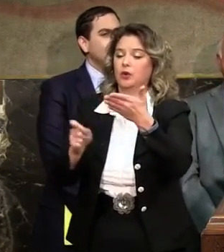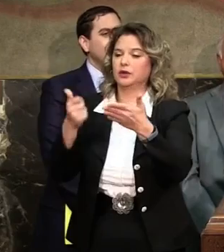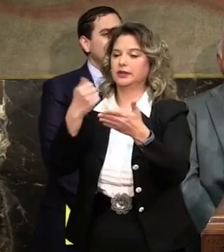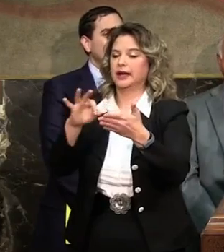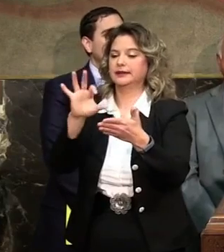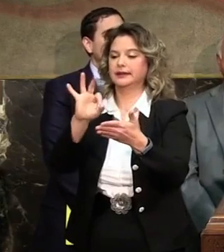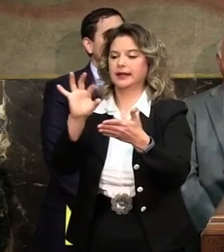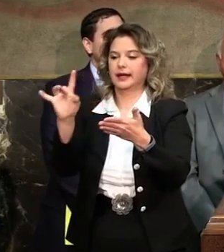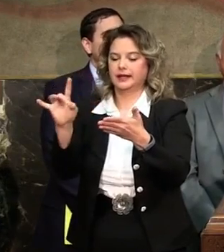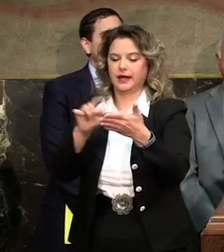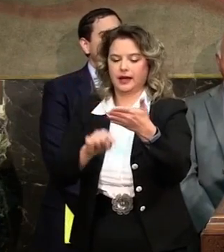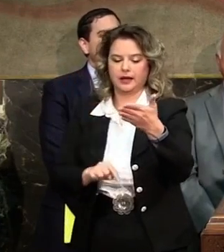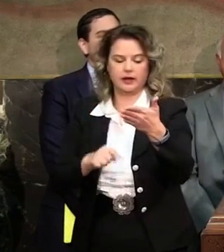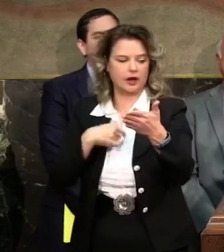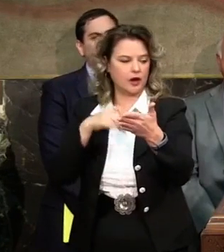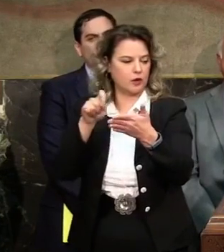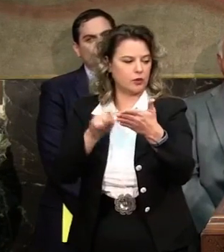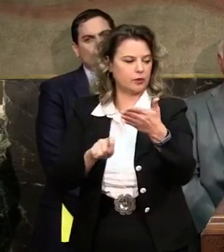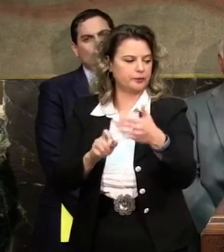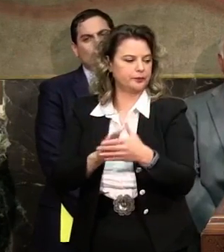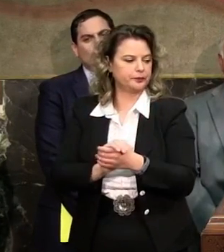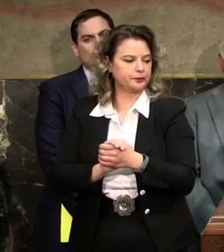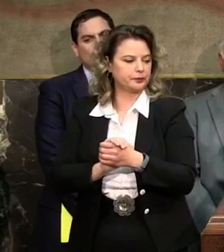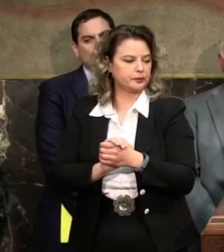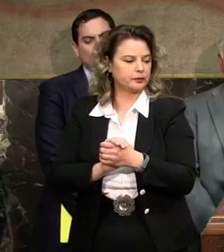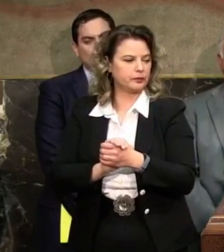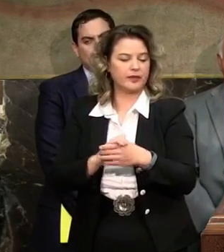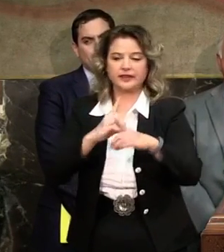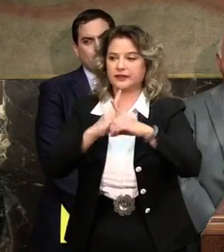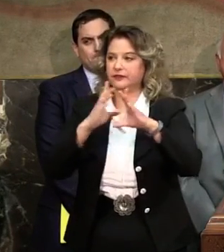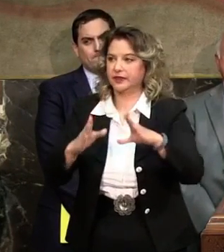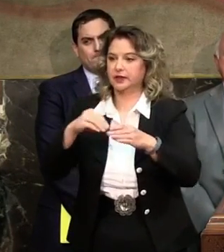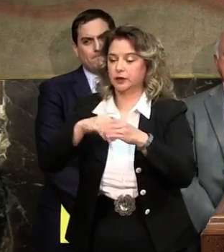defendant in New Orleans who had some